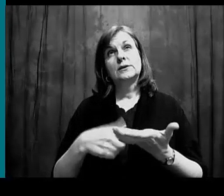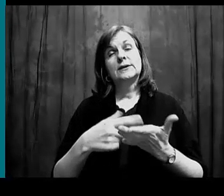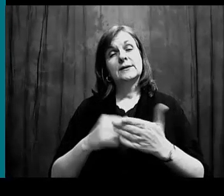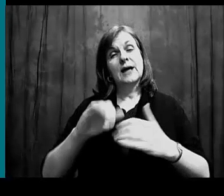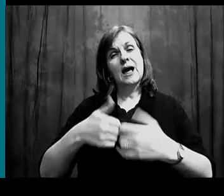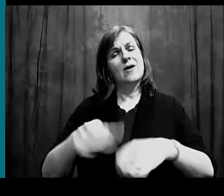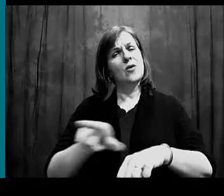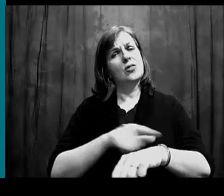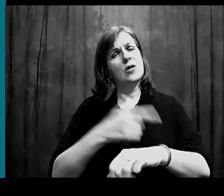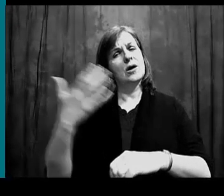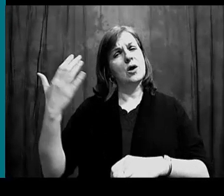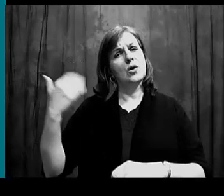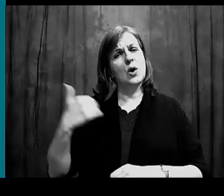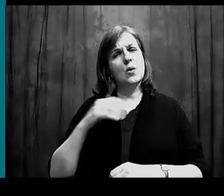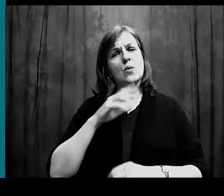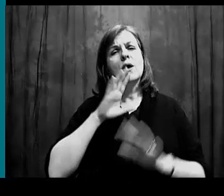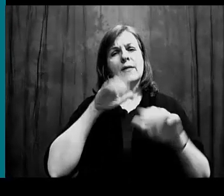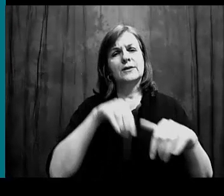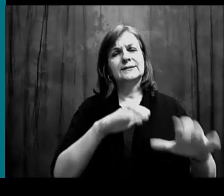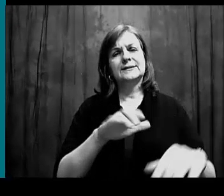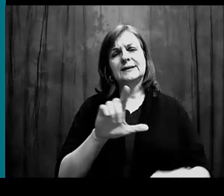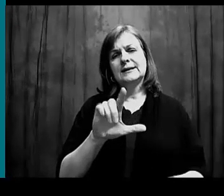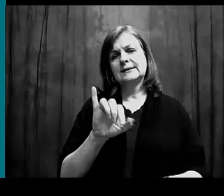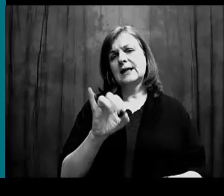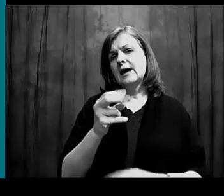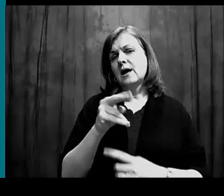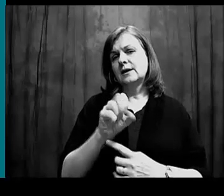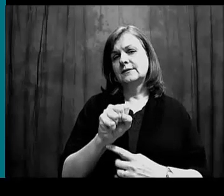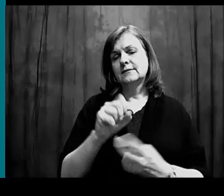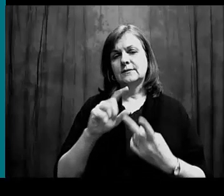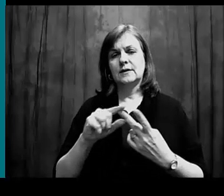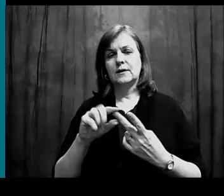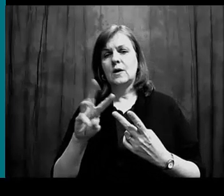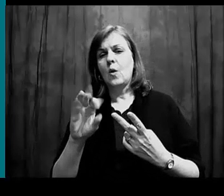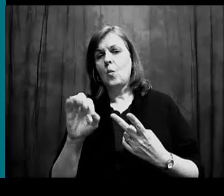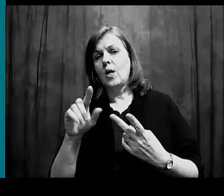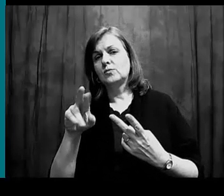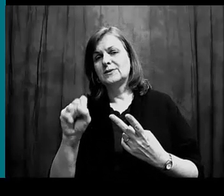discuss how long ago sea lions and walruses were related